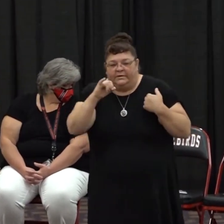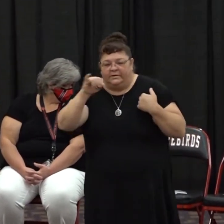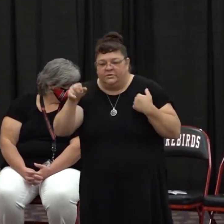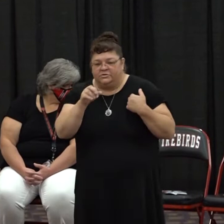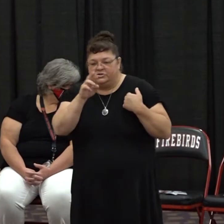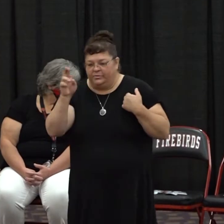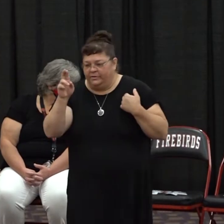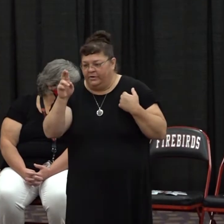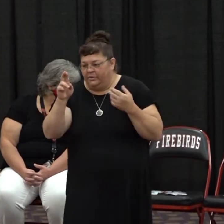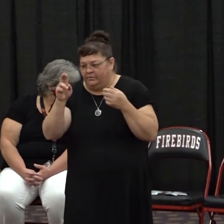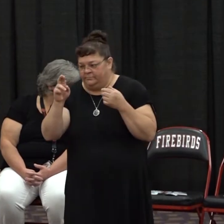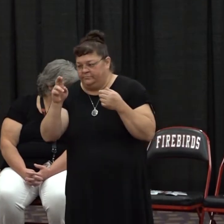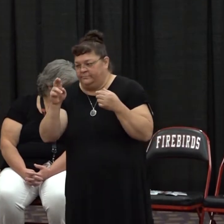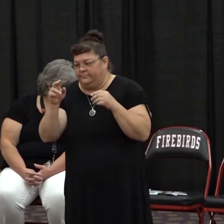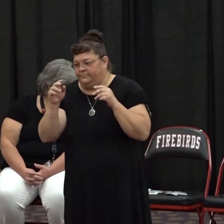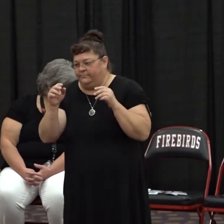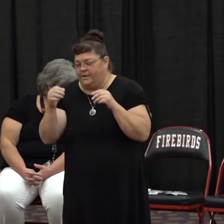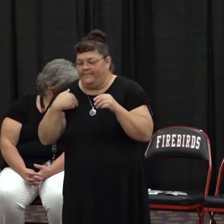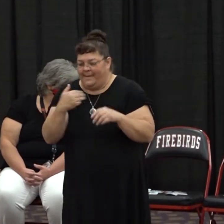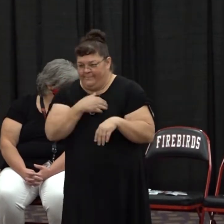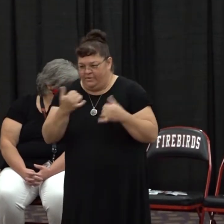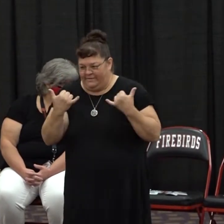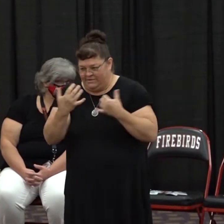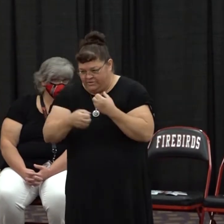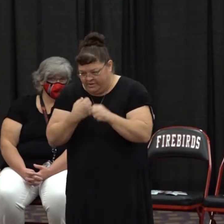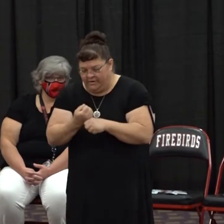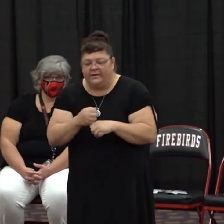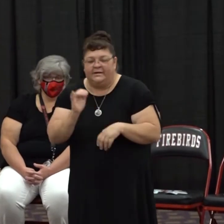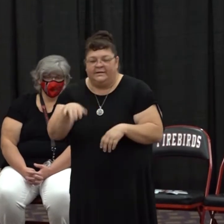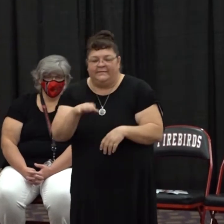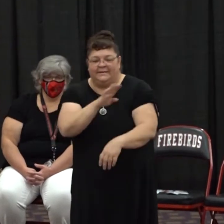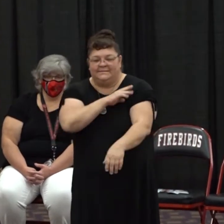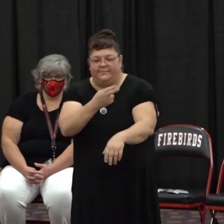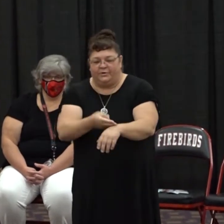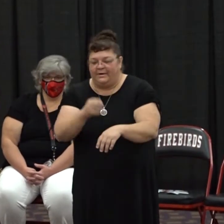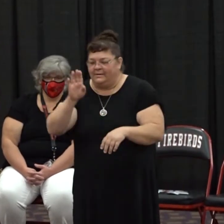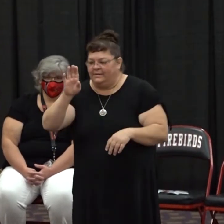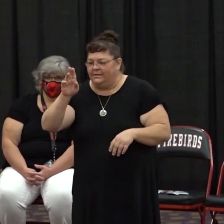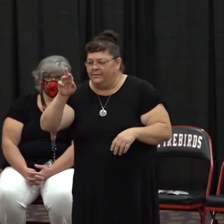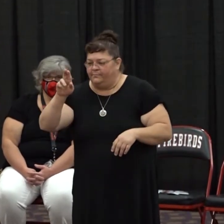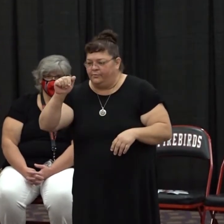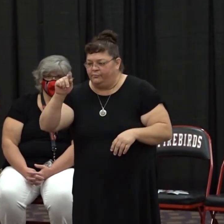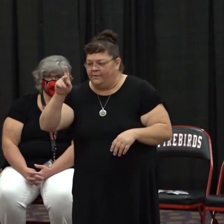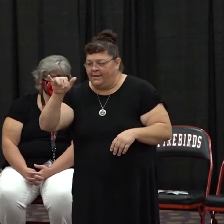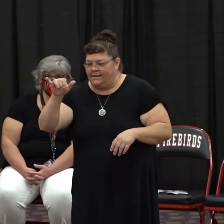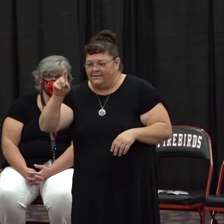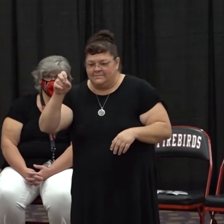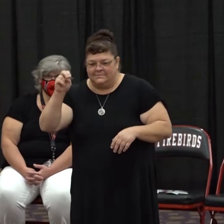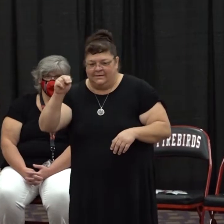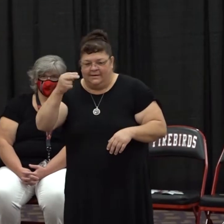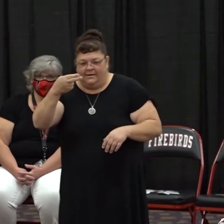We still have a junior student who is a member this year. That is Brayden Hodges.